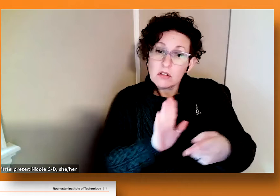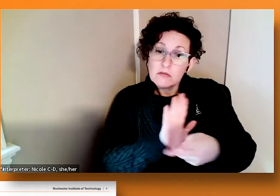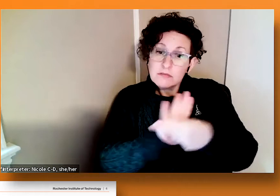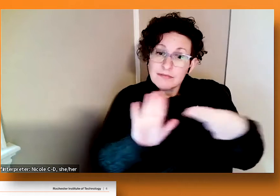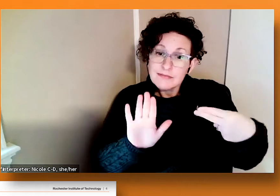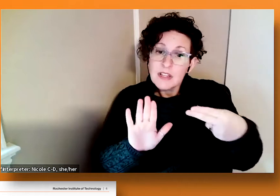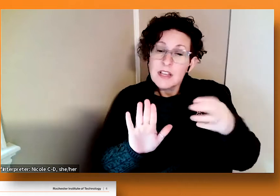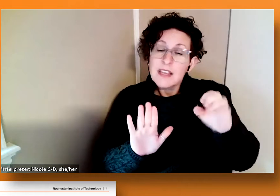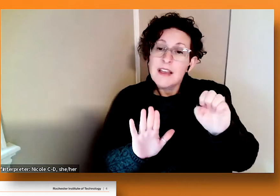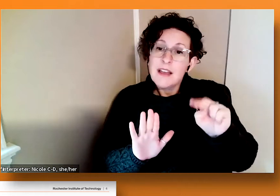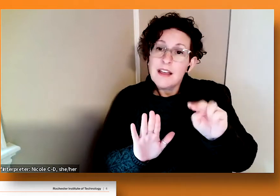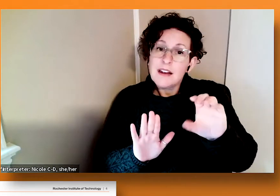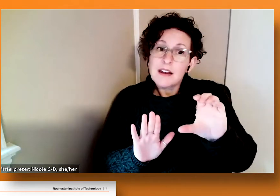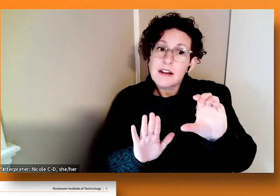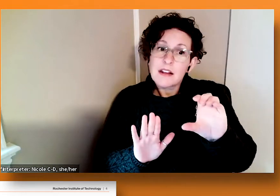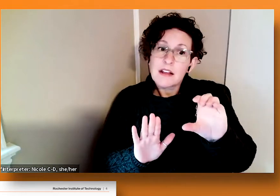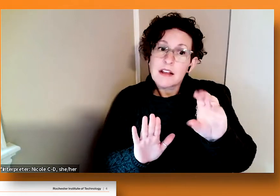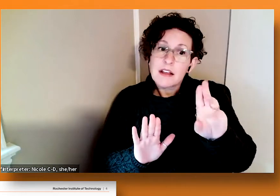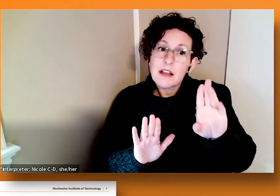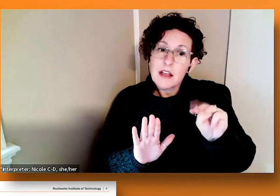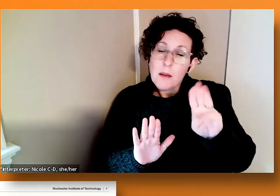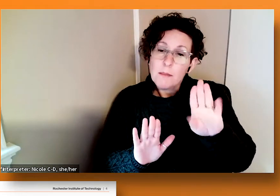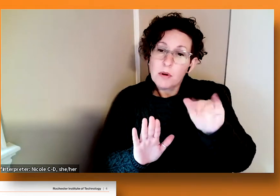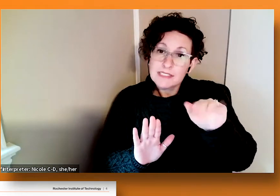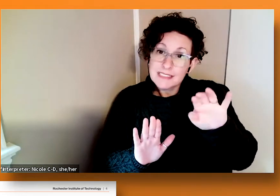What that entails is money